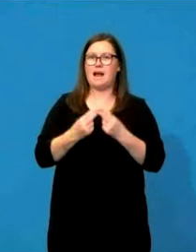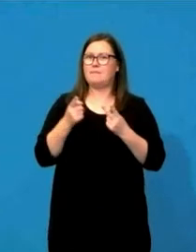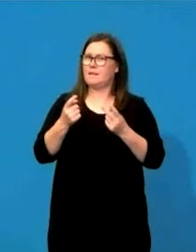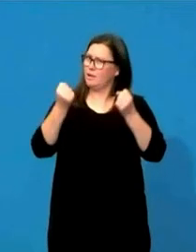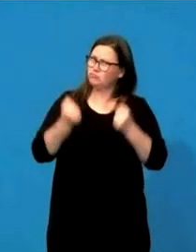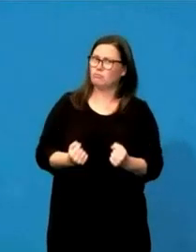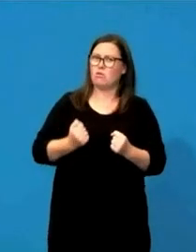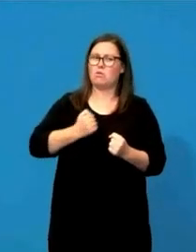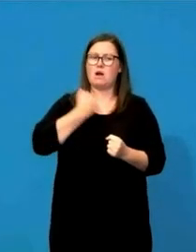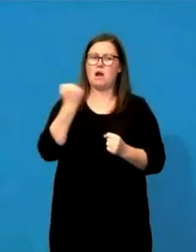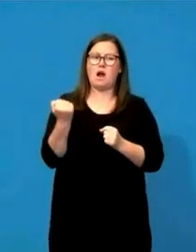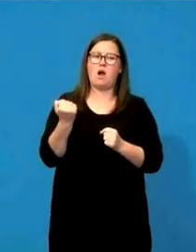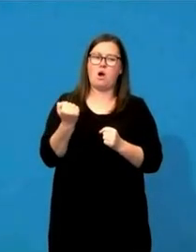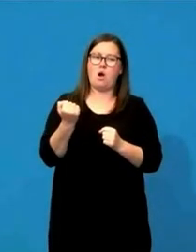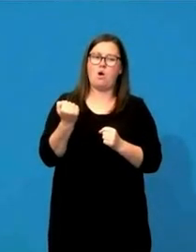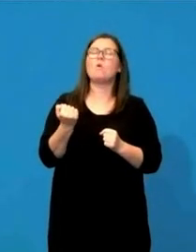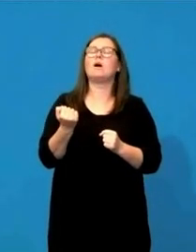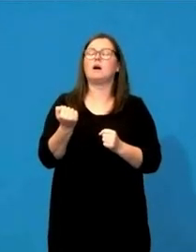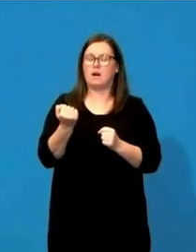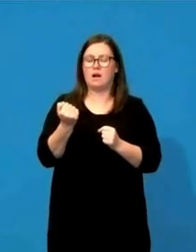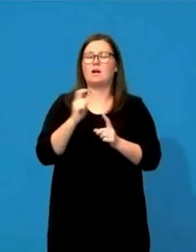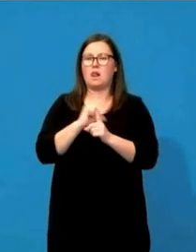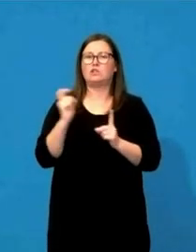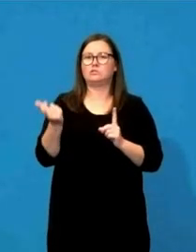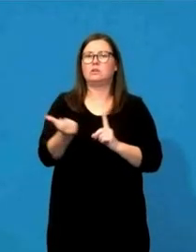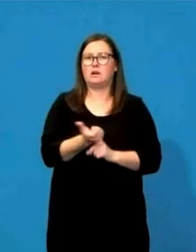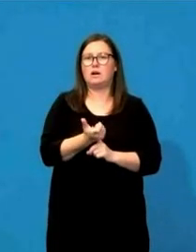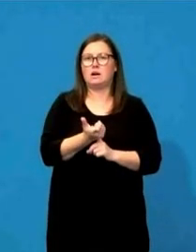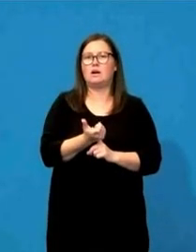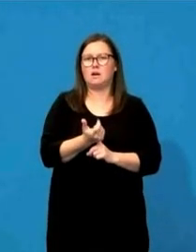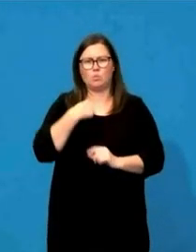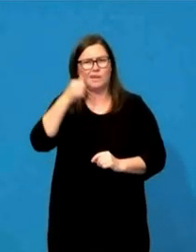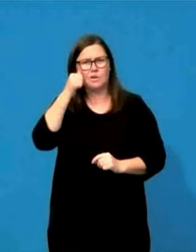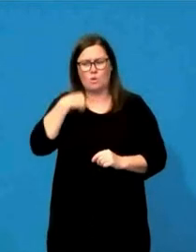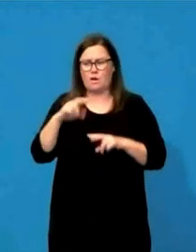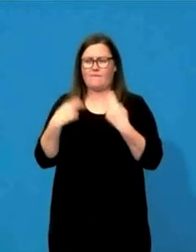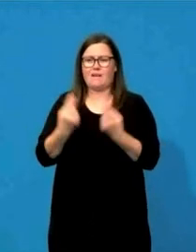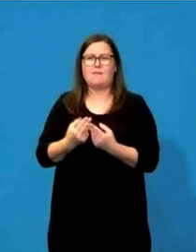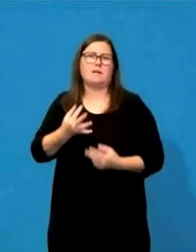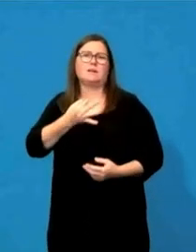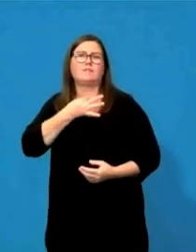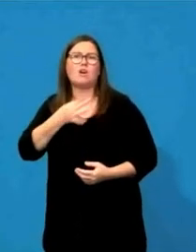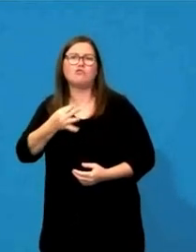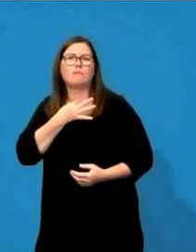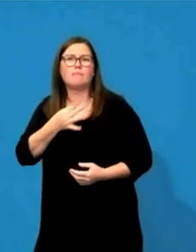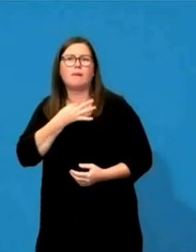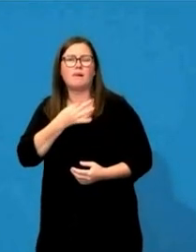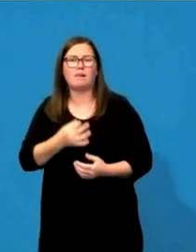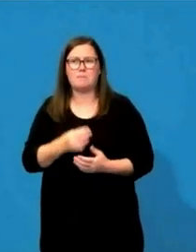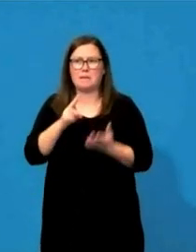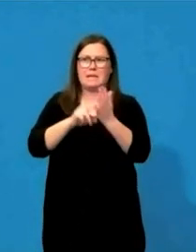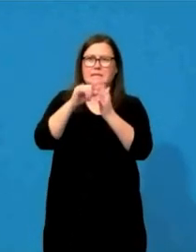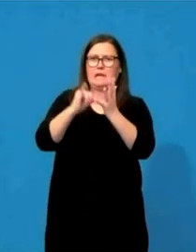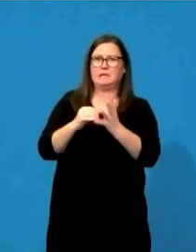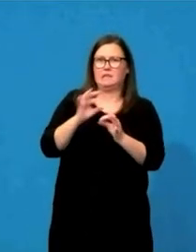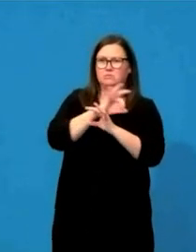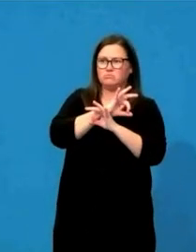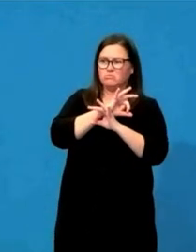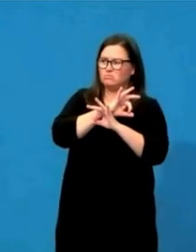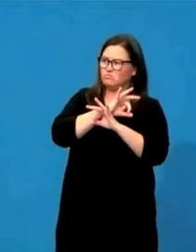But there - no one recognises the caregiving that goes on within that family, that